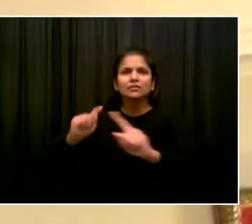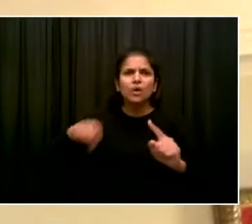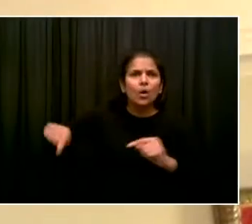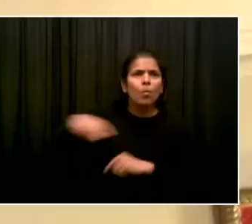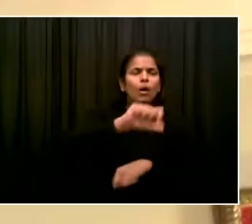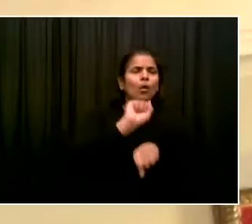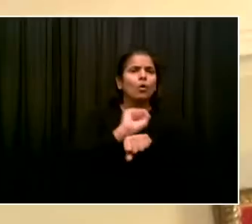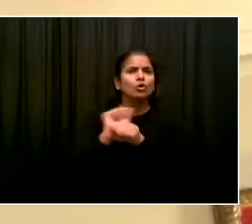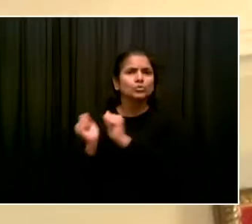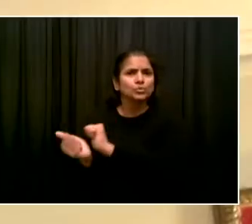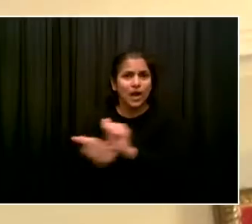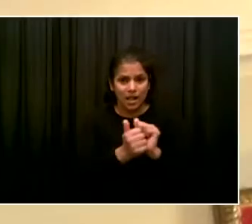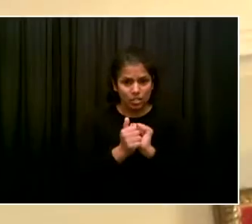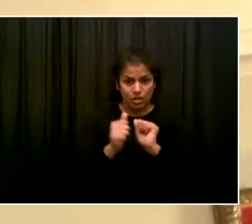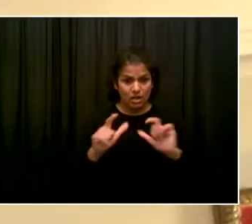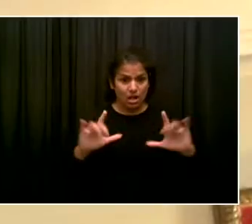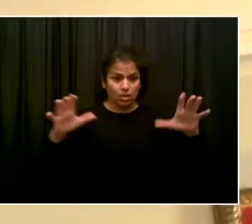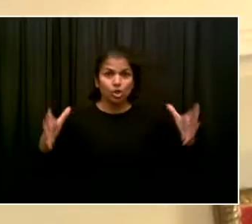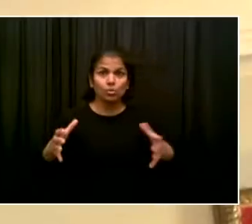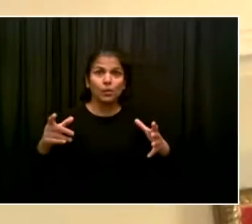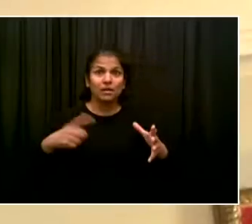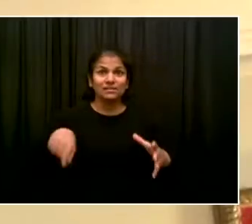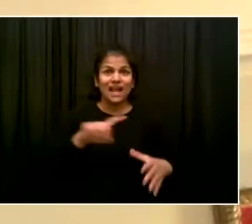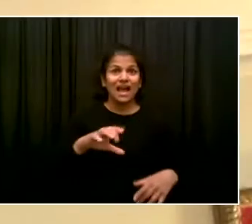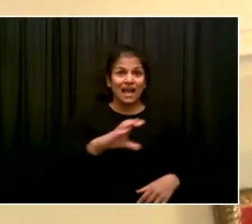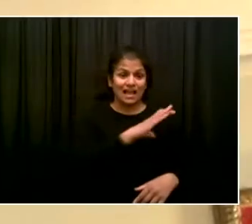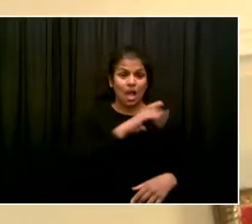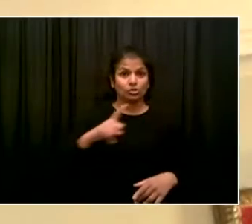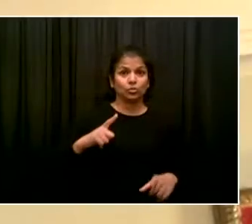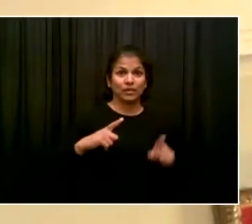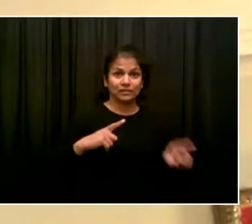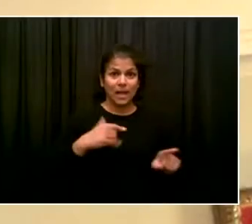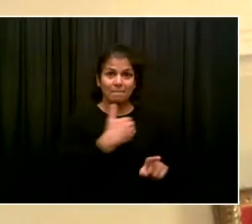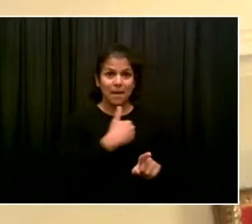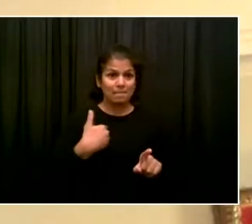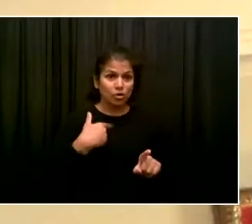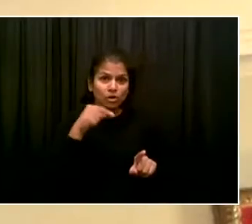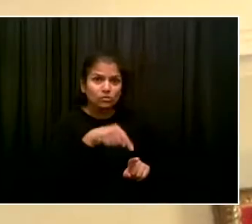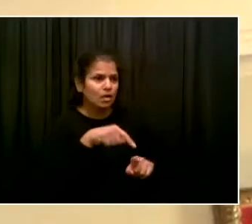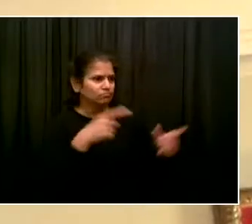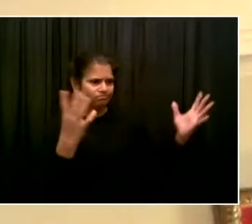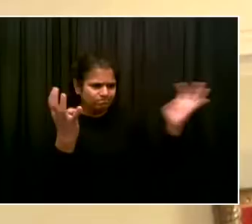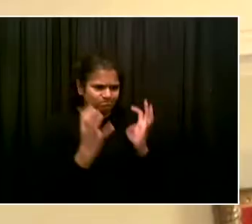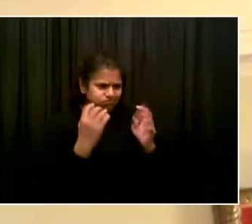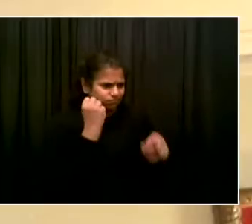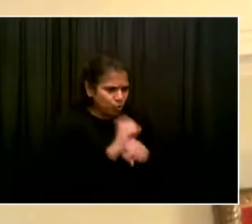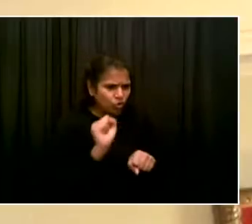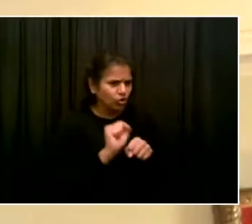HALL WORKING TOGETHER IN COLLABORATION WITH THE SPEAKER